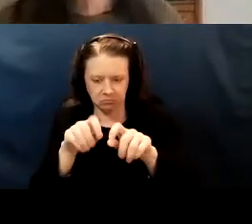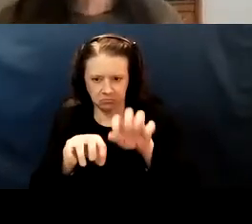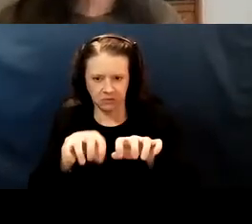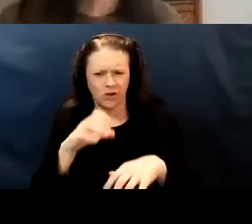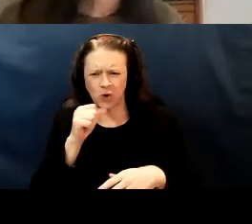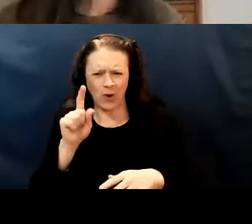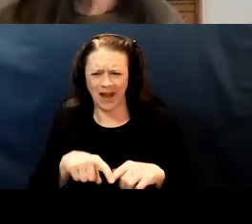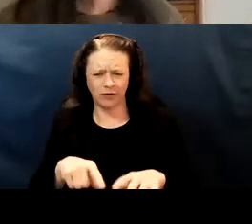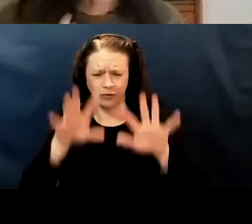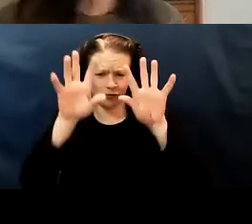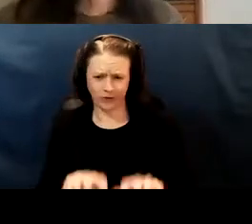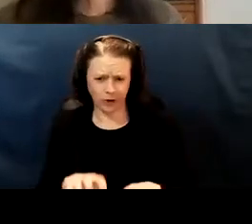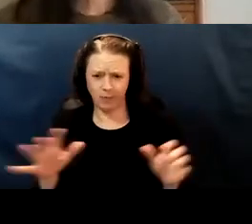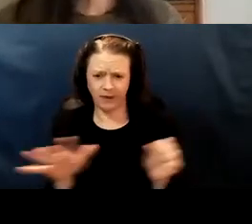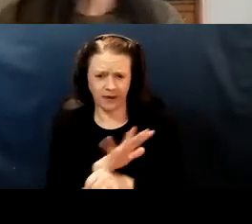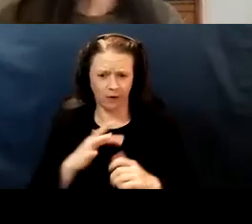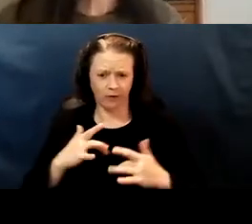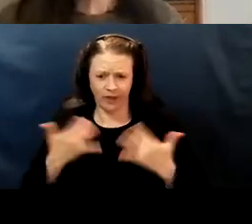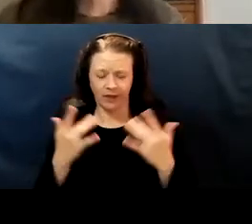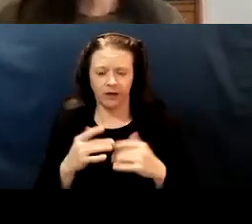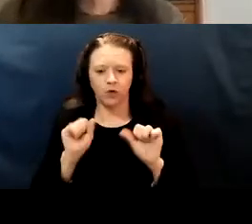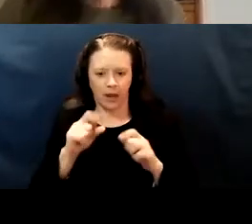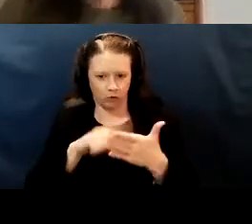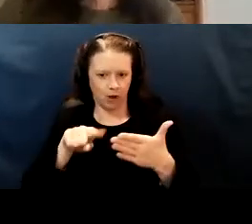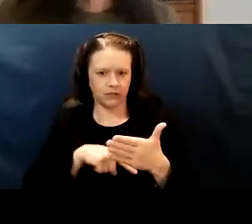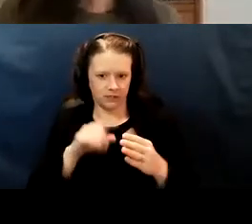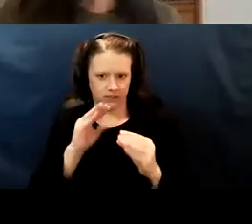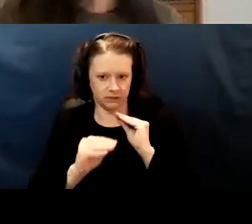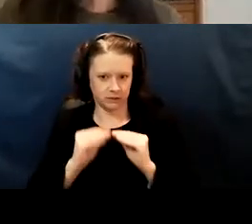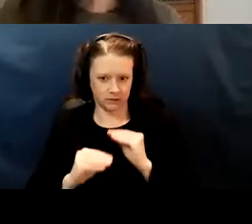the entire event, but you can correct it. And a link for that